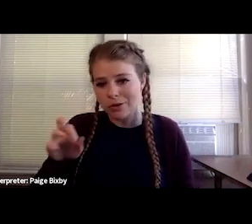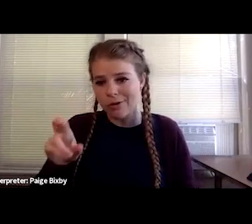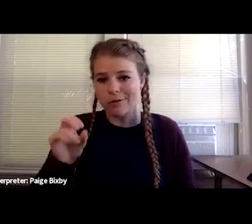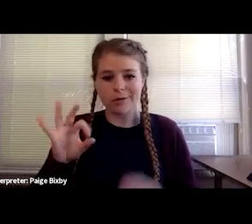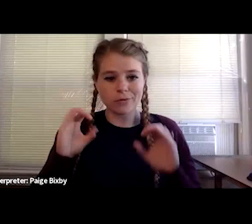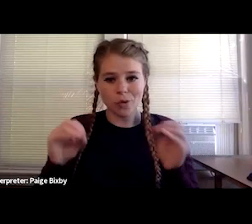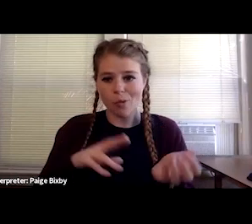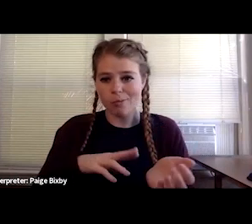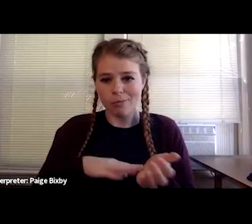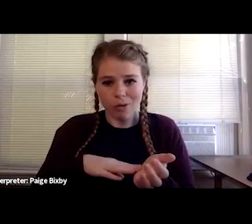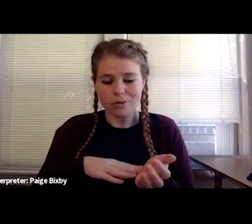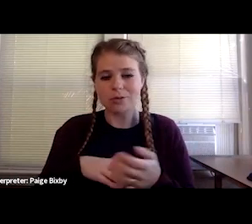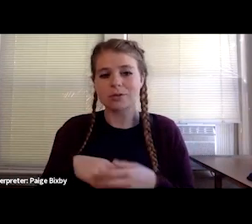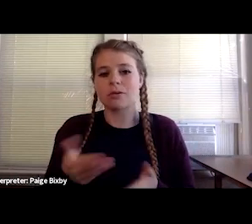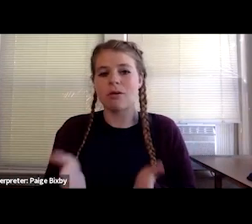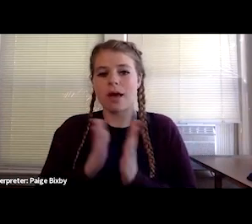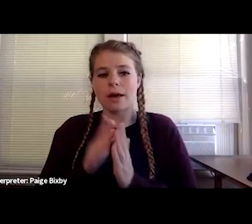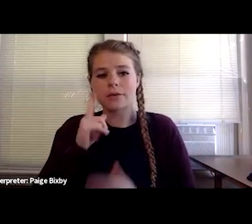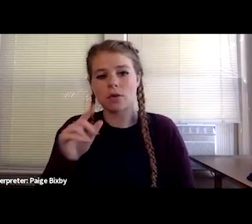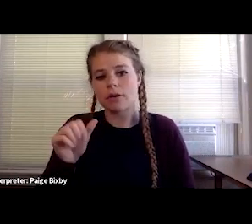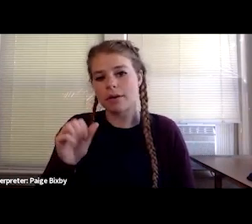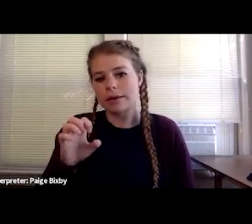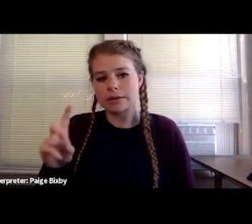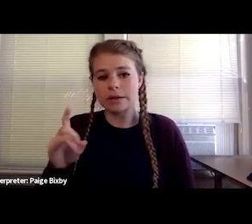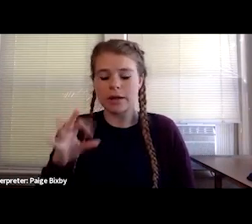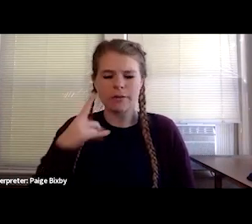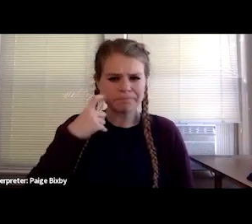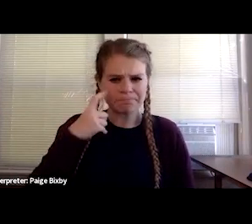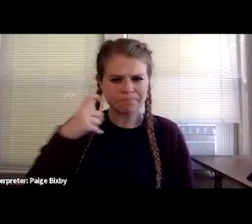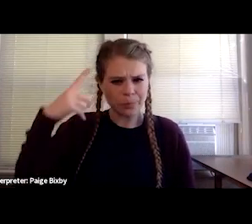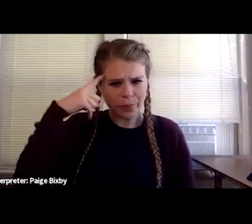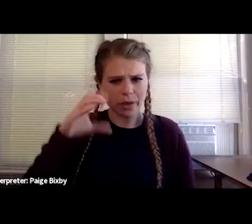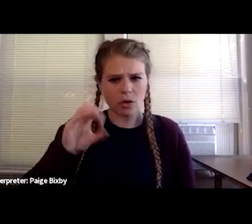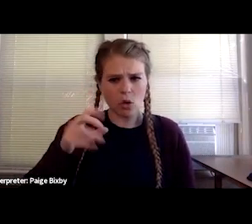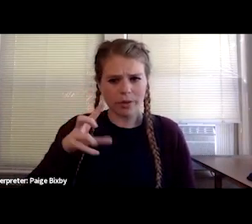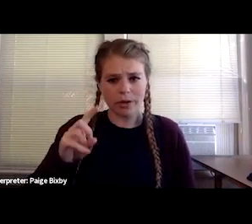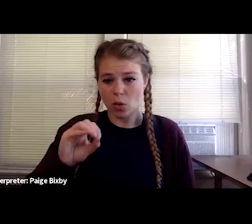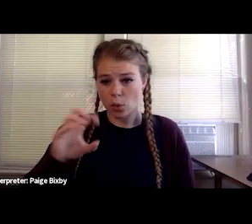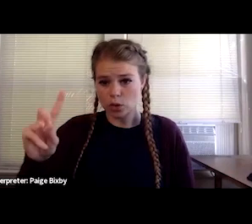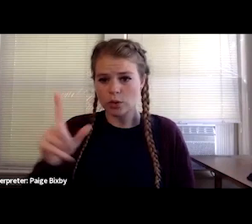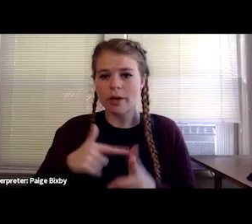we're asking for an AED. And if we suspect an opioid overdose, we can go ahead and administer naloxone.